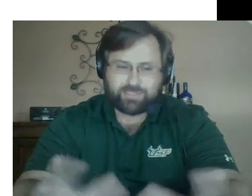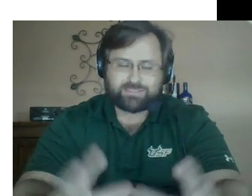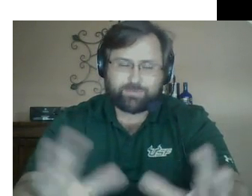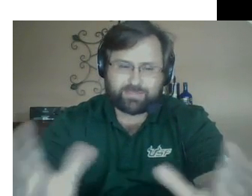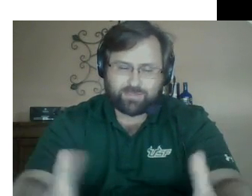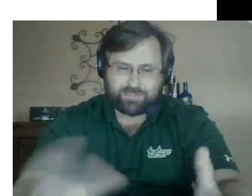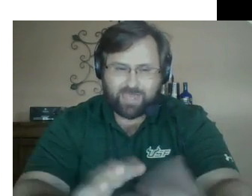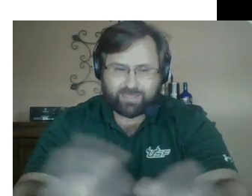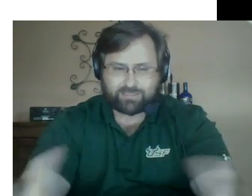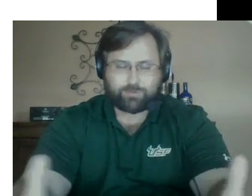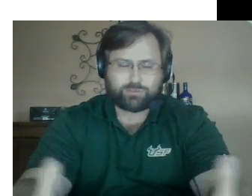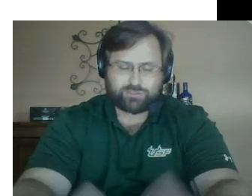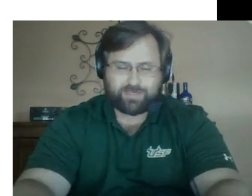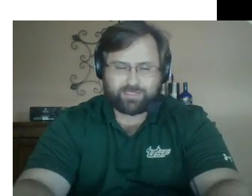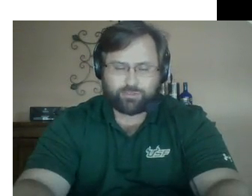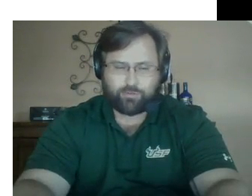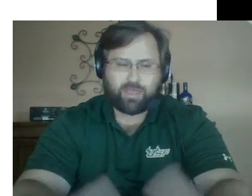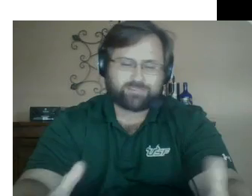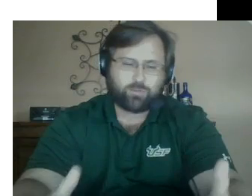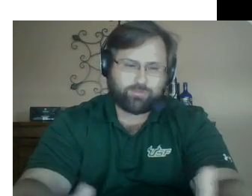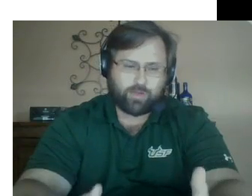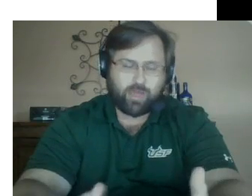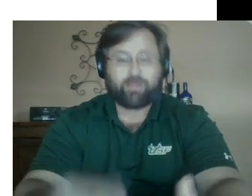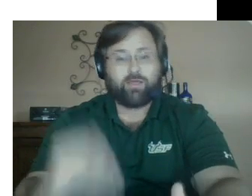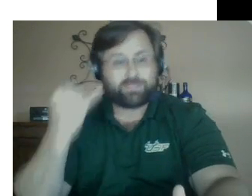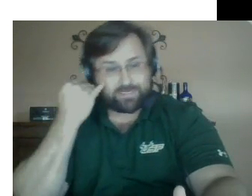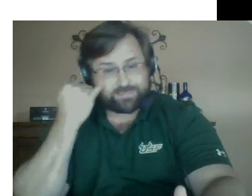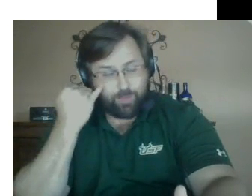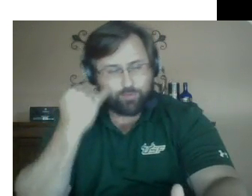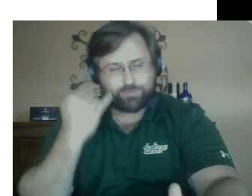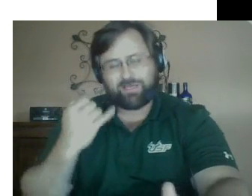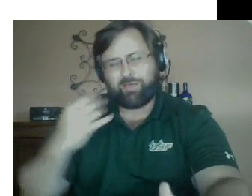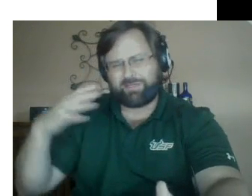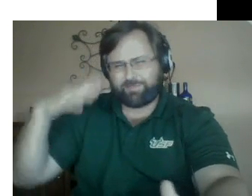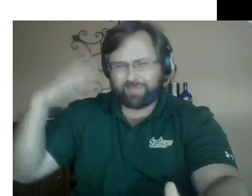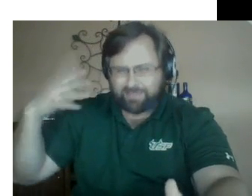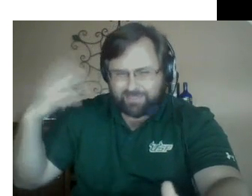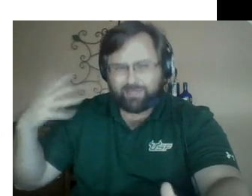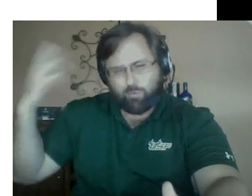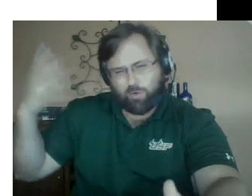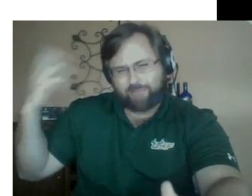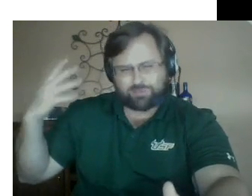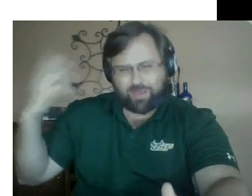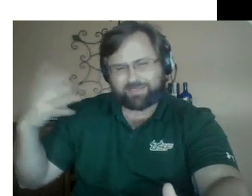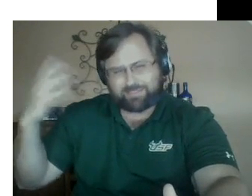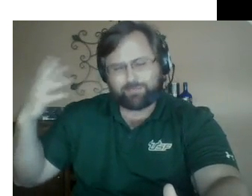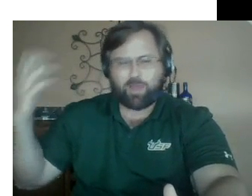just depends on the dialect of the person you're speaking to as to whether or not the sign suppose means something a little more abstract a little more